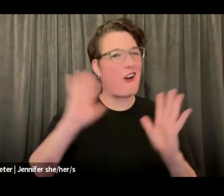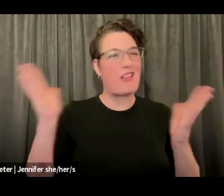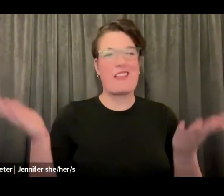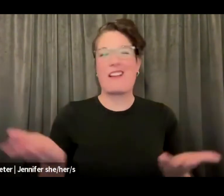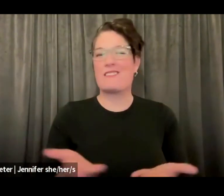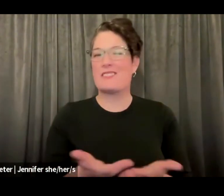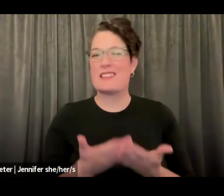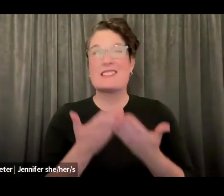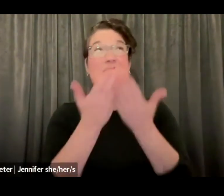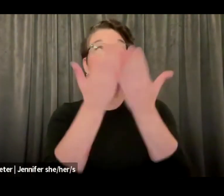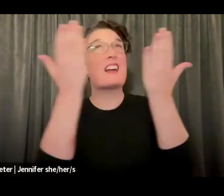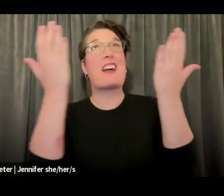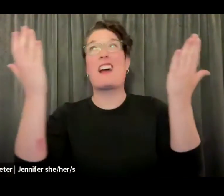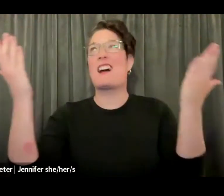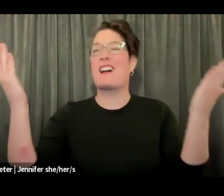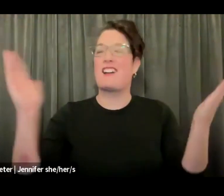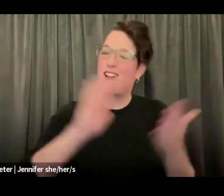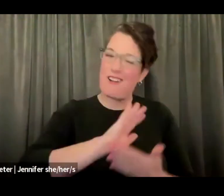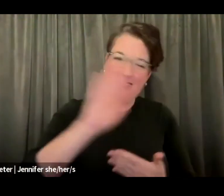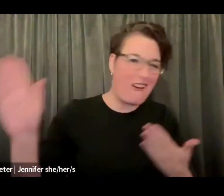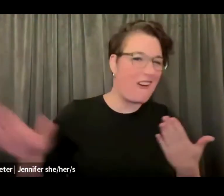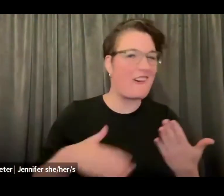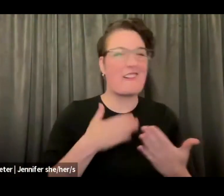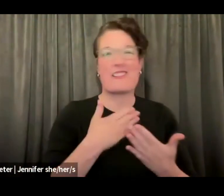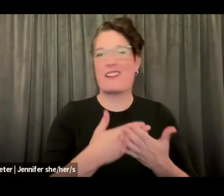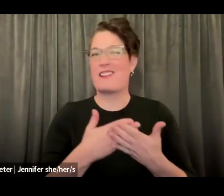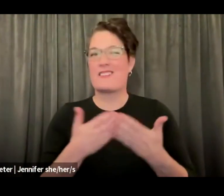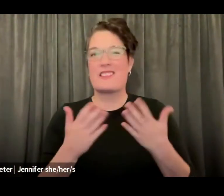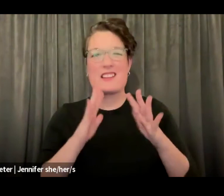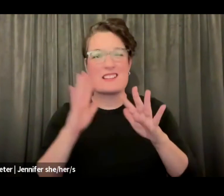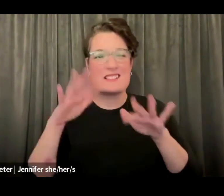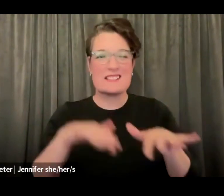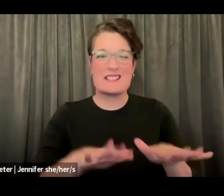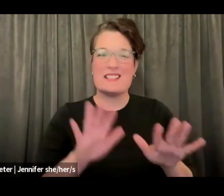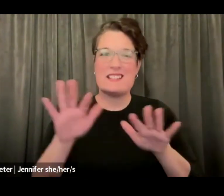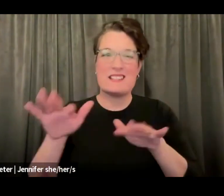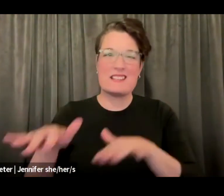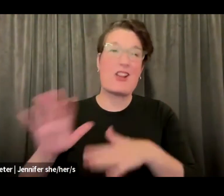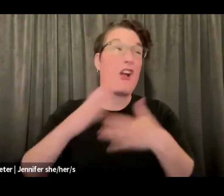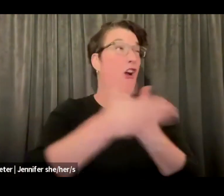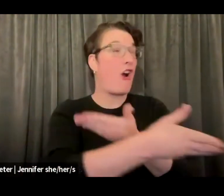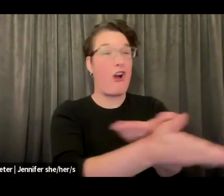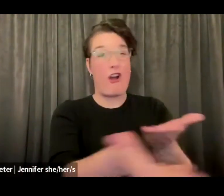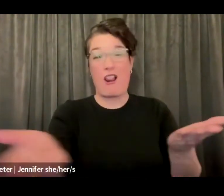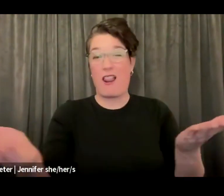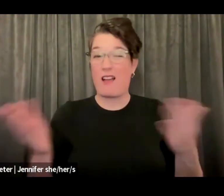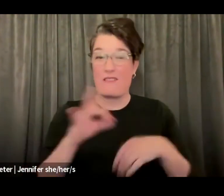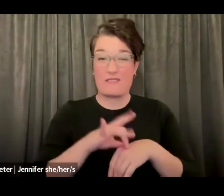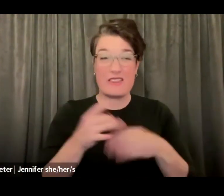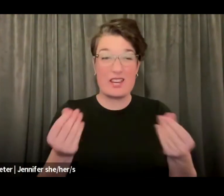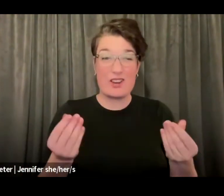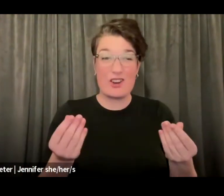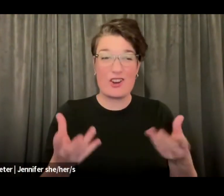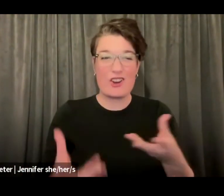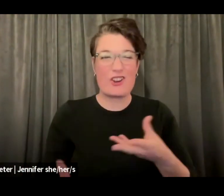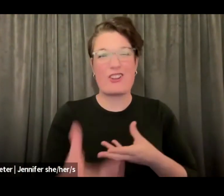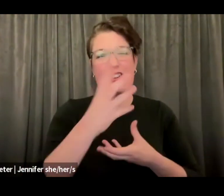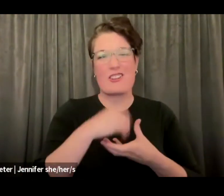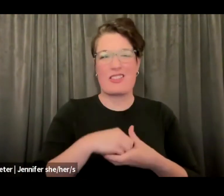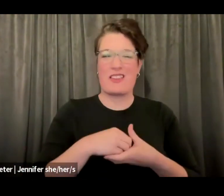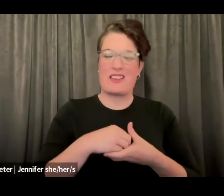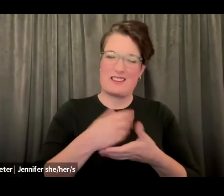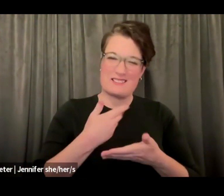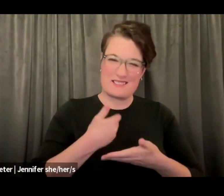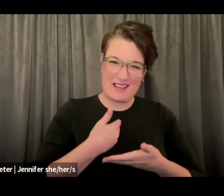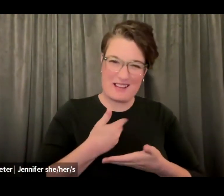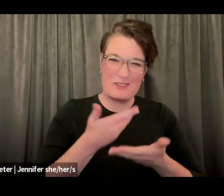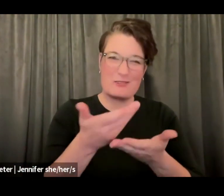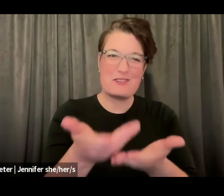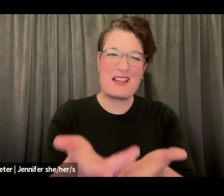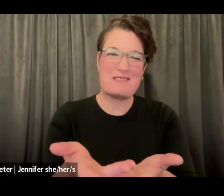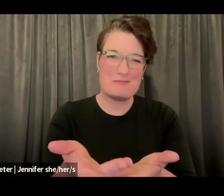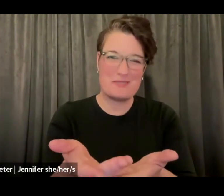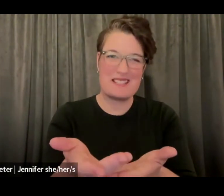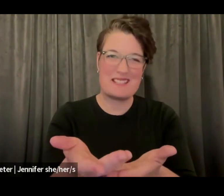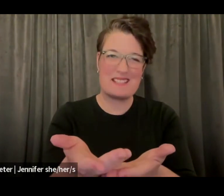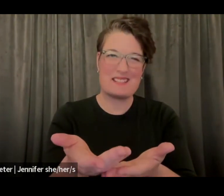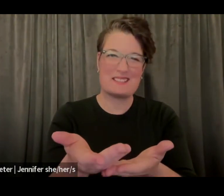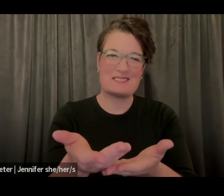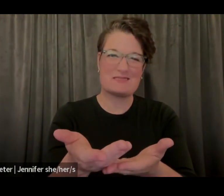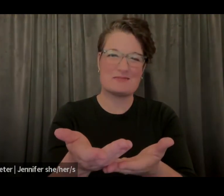me, all of the sky, all of the sea, all of the earth inside you and me.